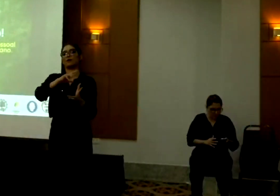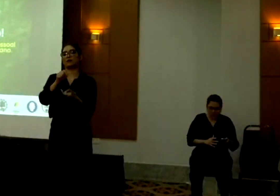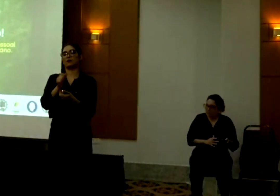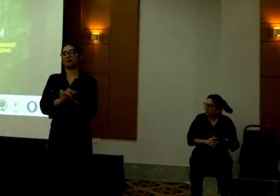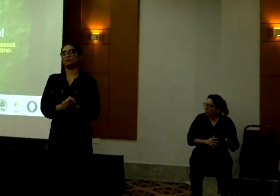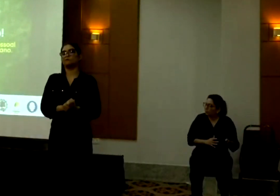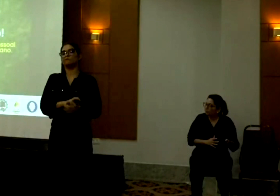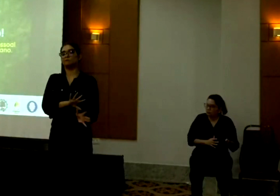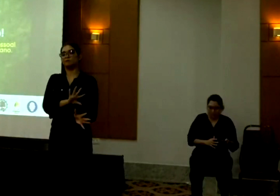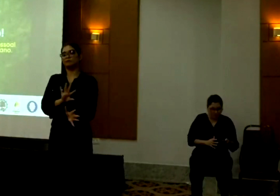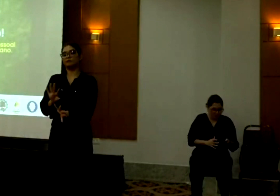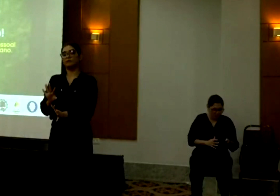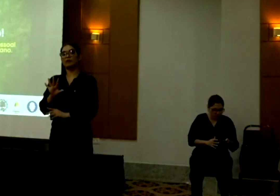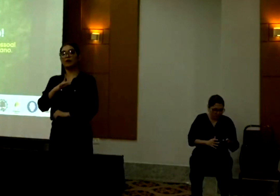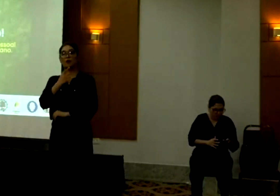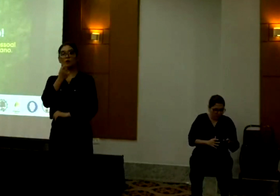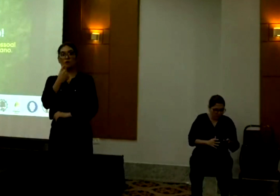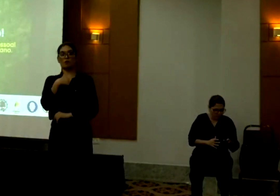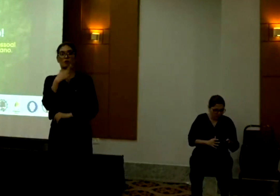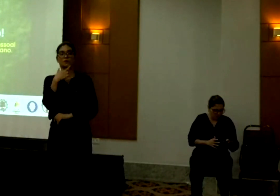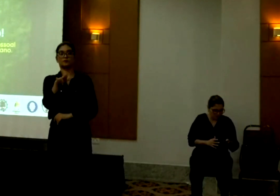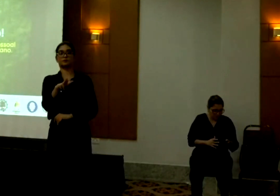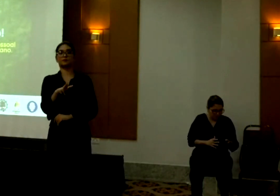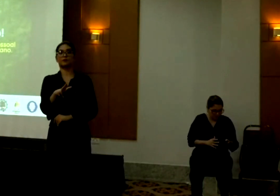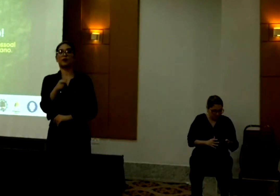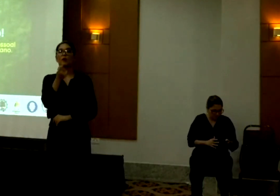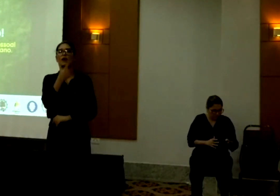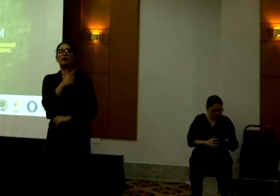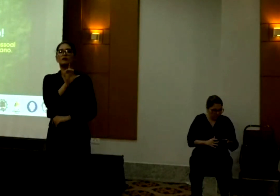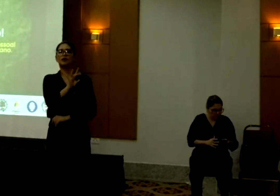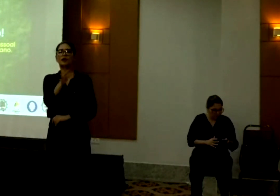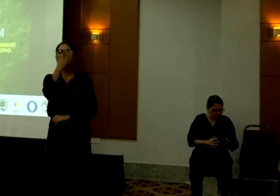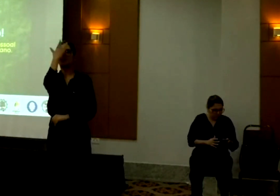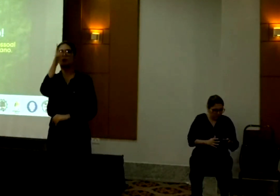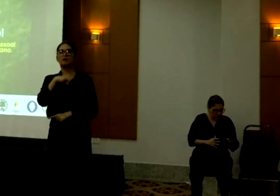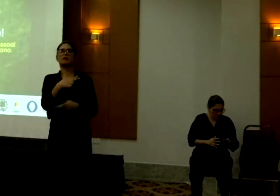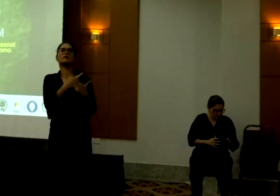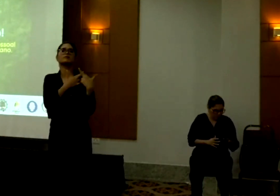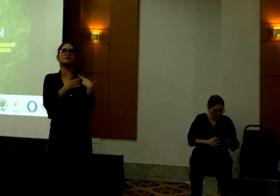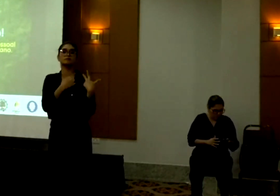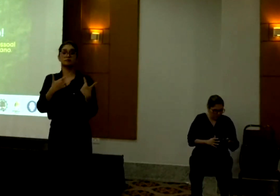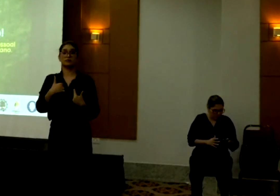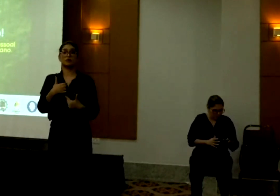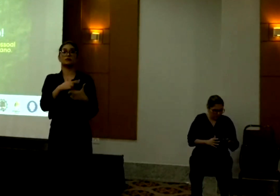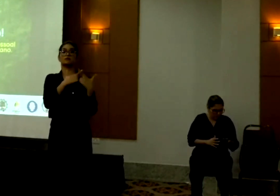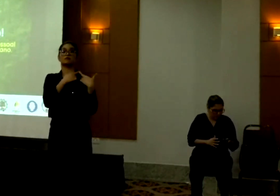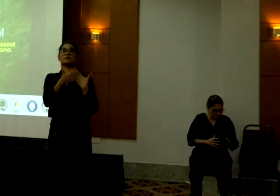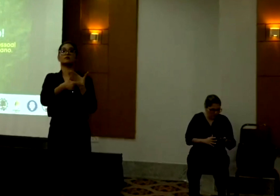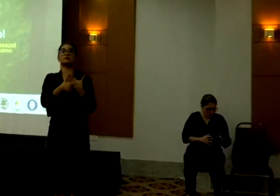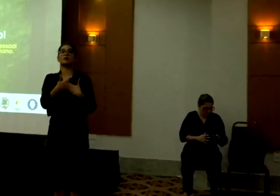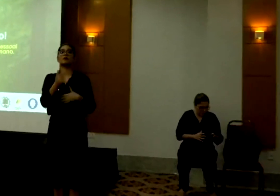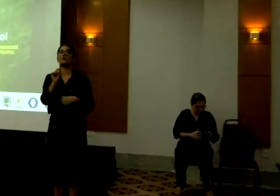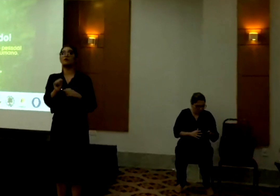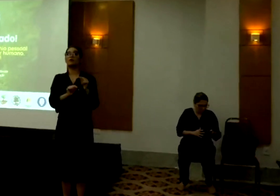think everyone has their role, right? My role is to create this scenario, carry out scientific studies and put it on the table,